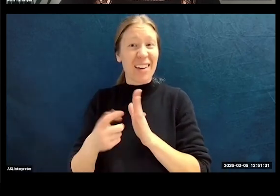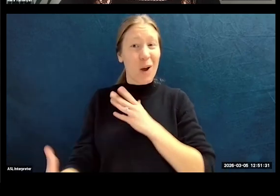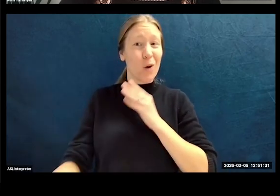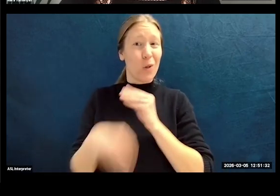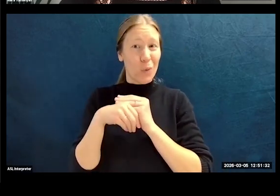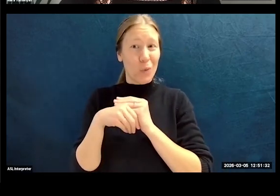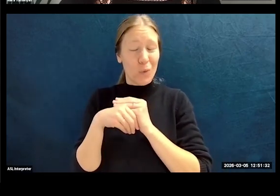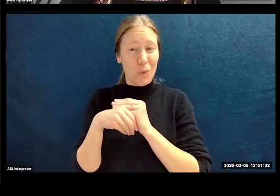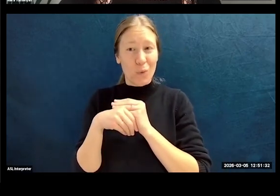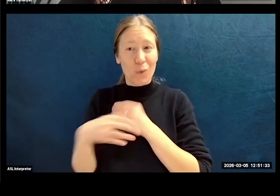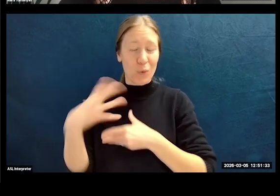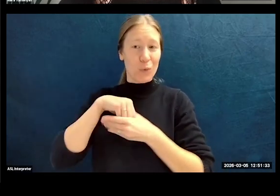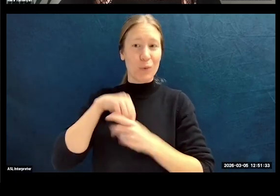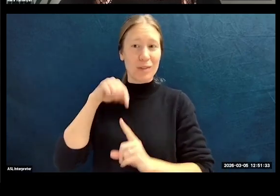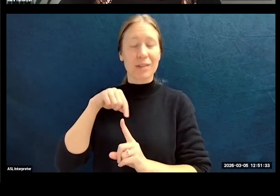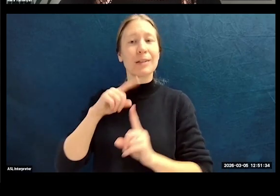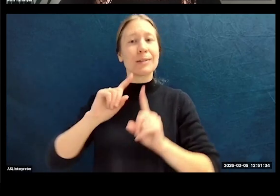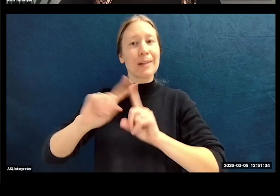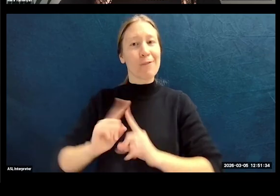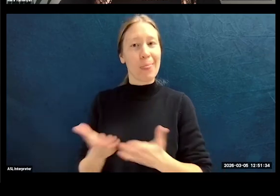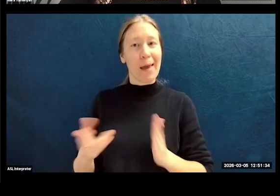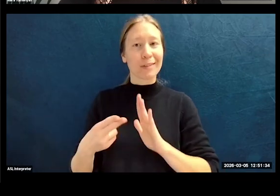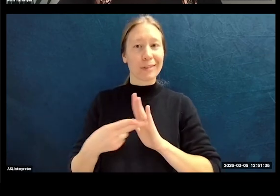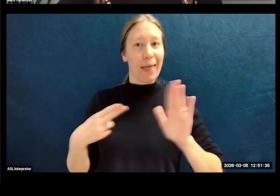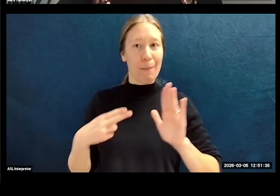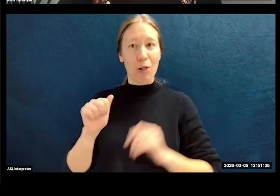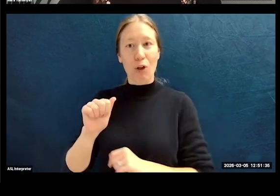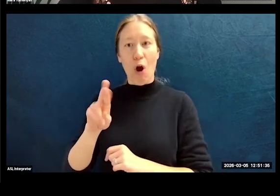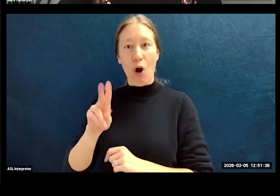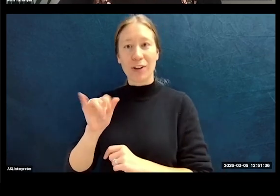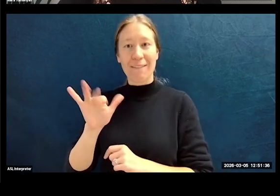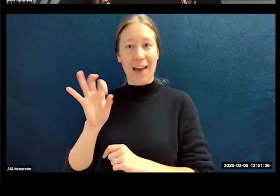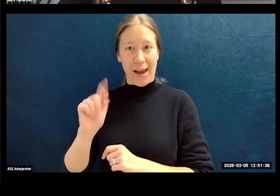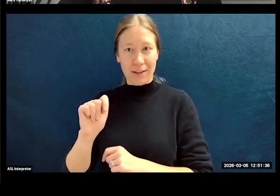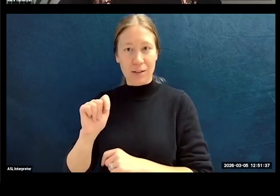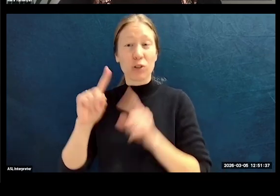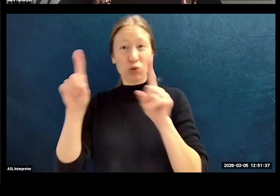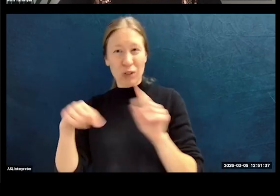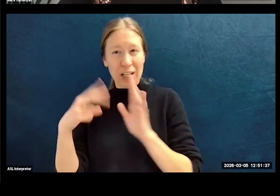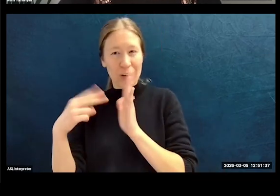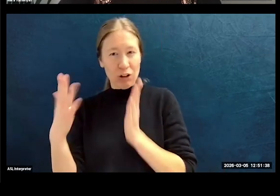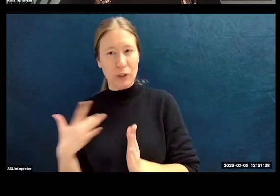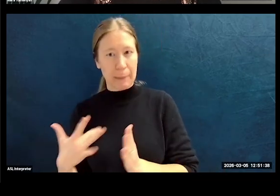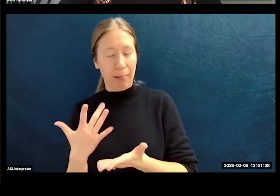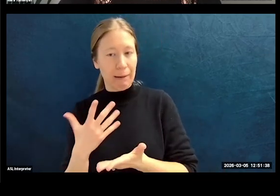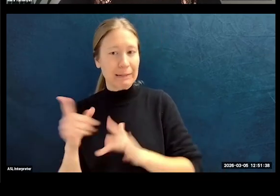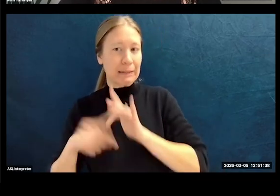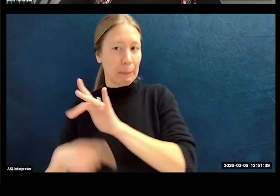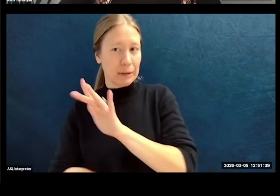which the screen reader will skip and not announce. This pane is also used in advance accessibility work